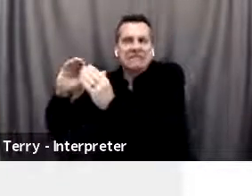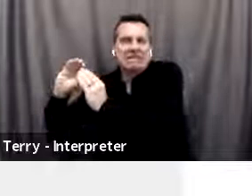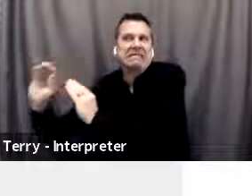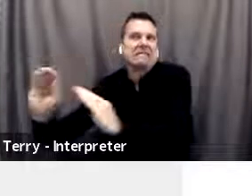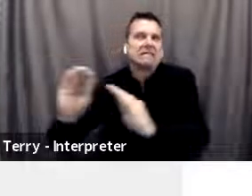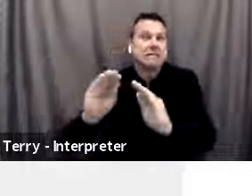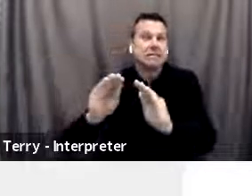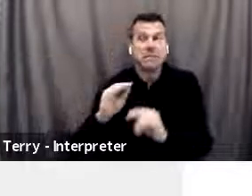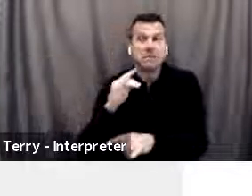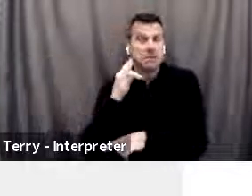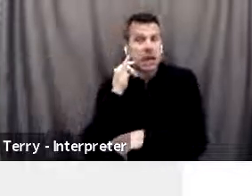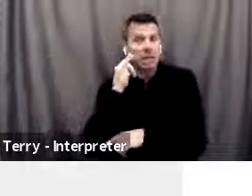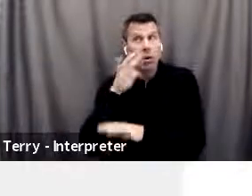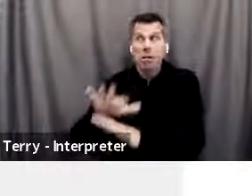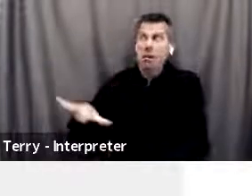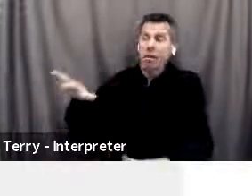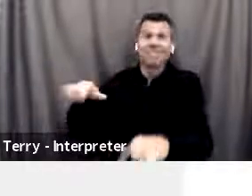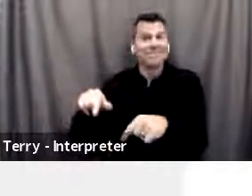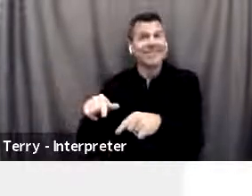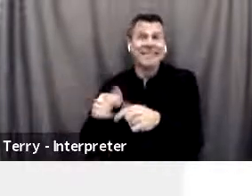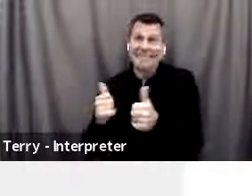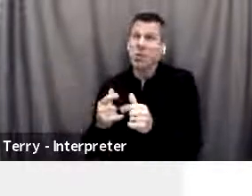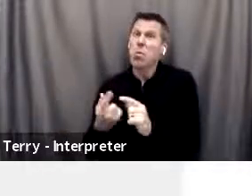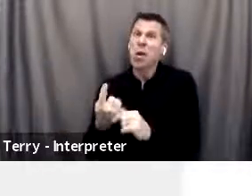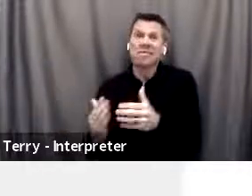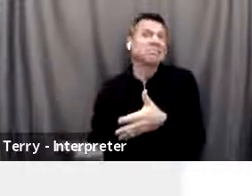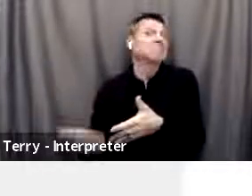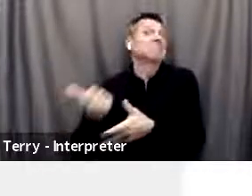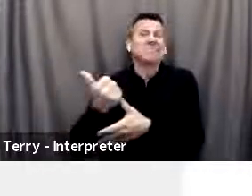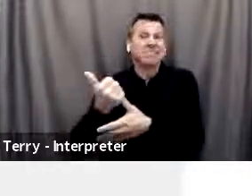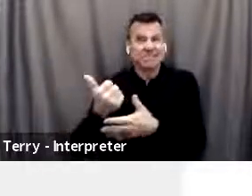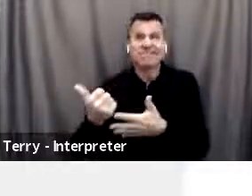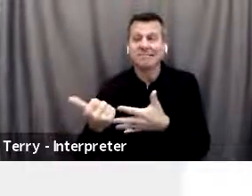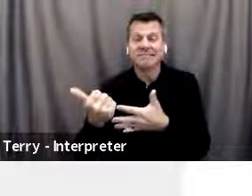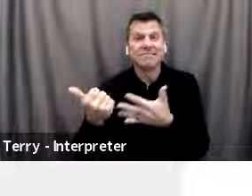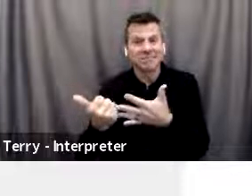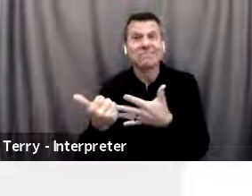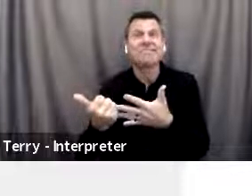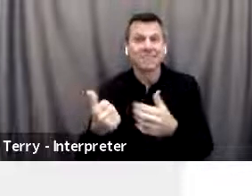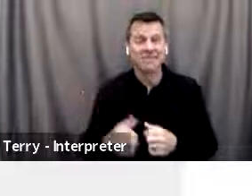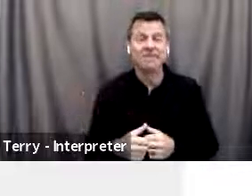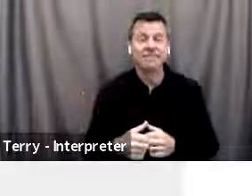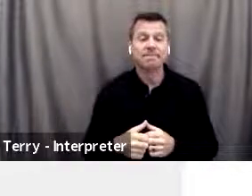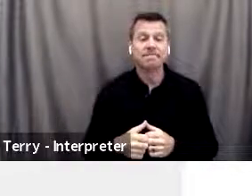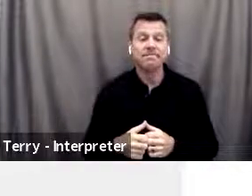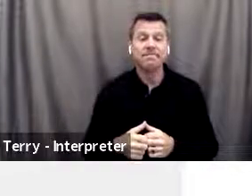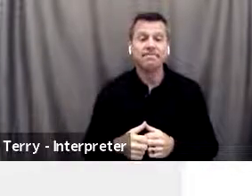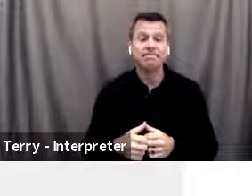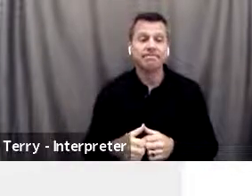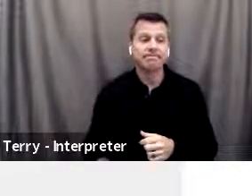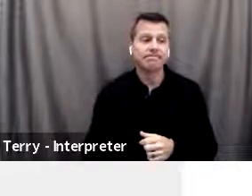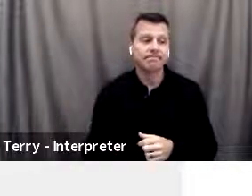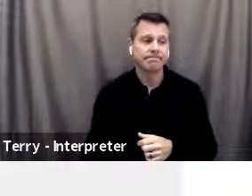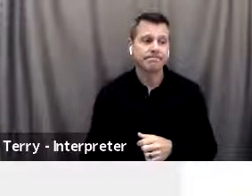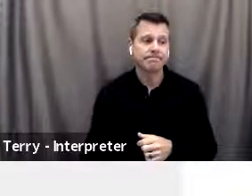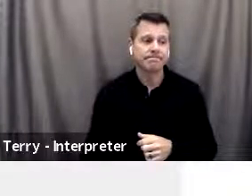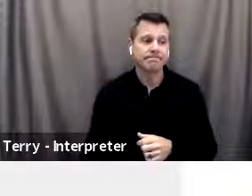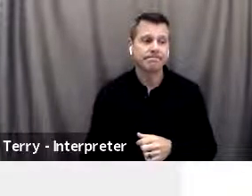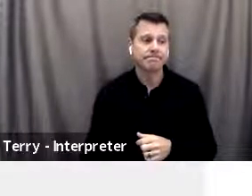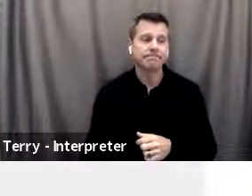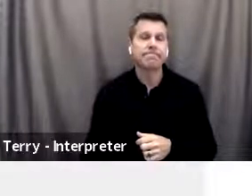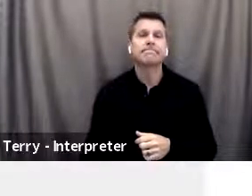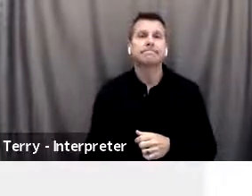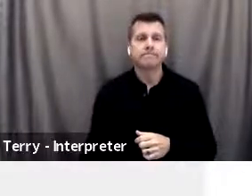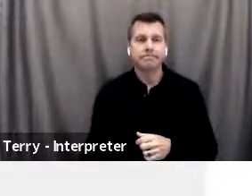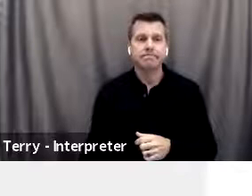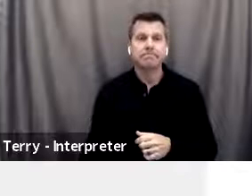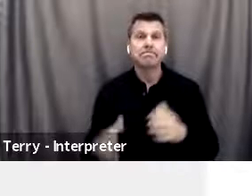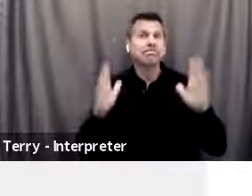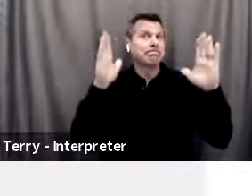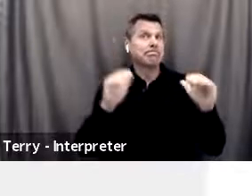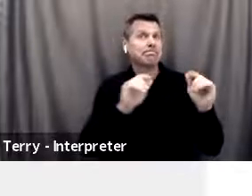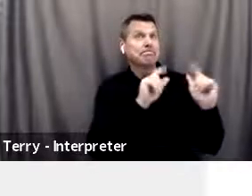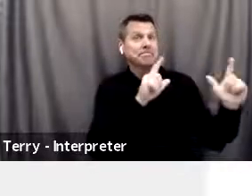California. And so this student base in the student population is what makes all of this possible. Good and in advance. So I would